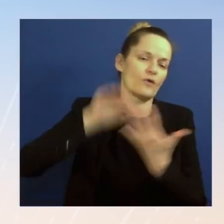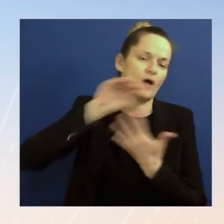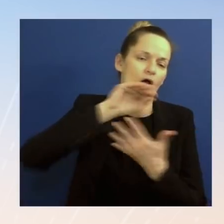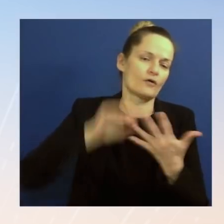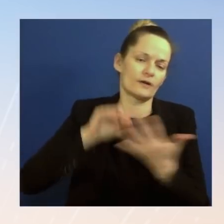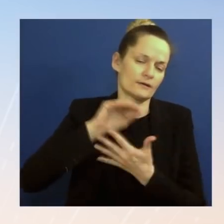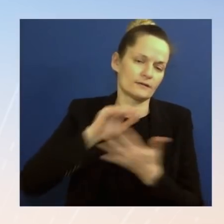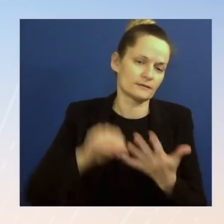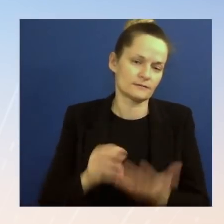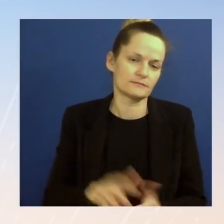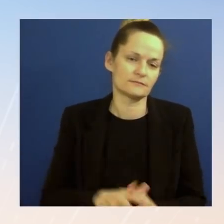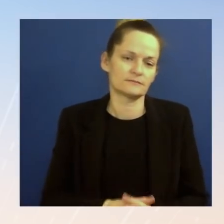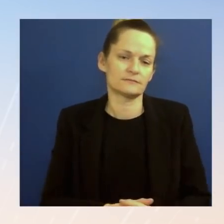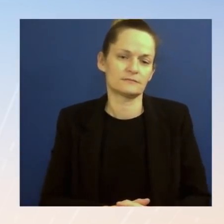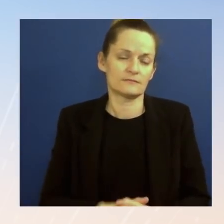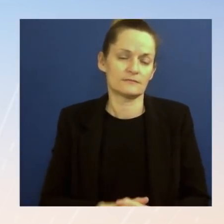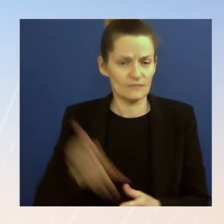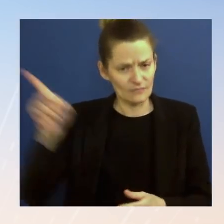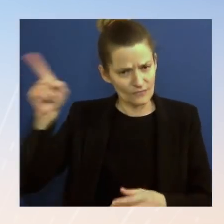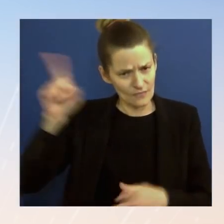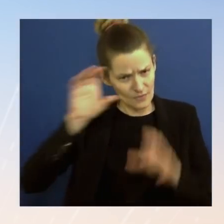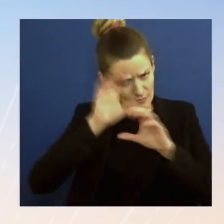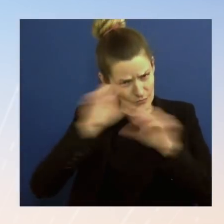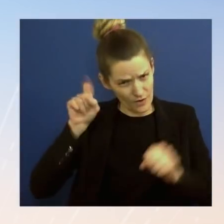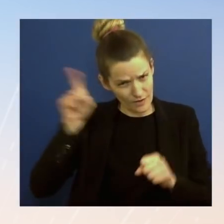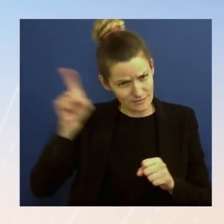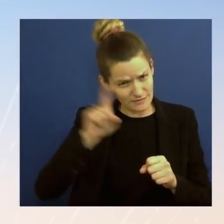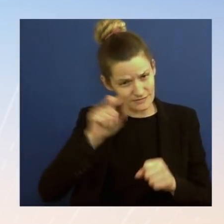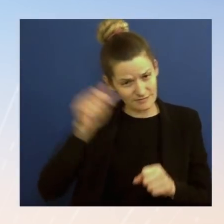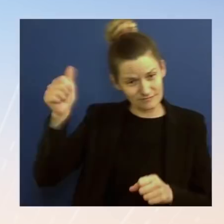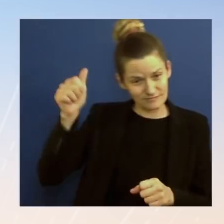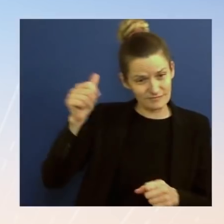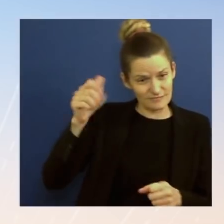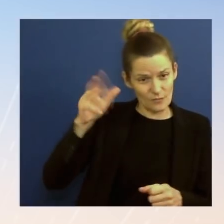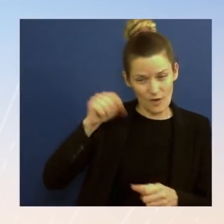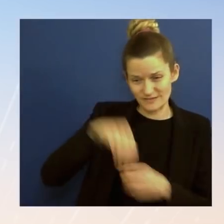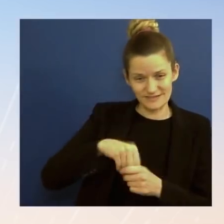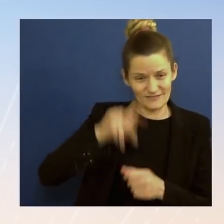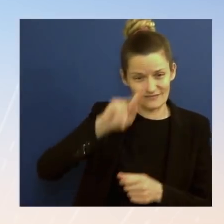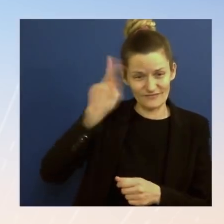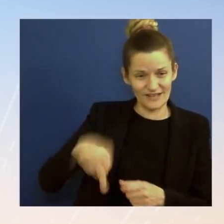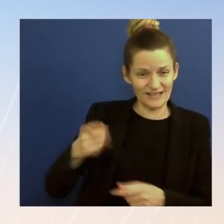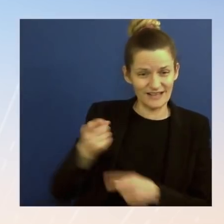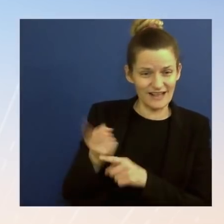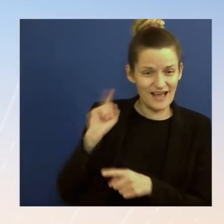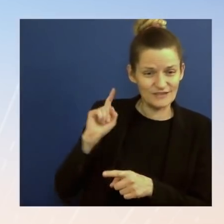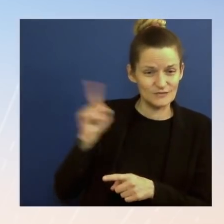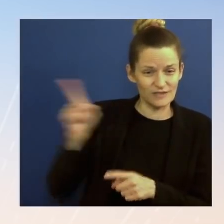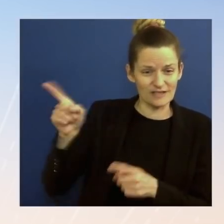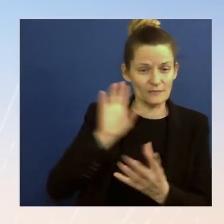there about possible further executive actions? And is there anything else -- I think you're hearing from the members